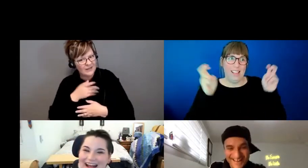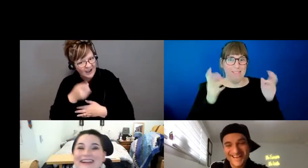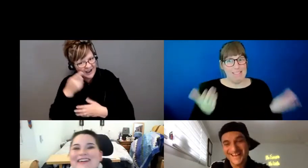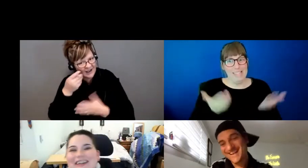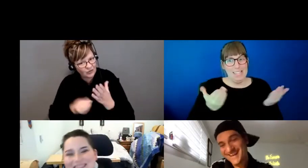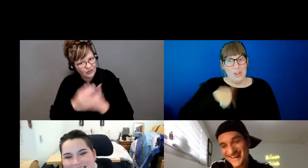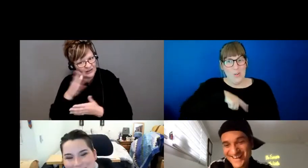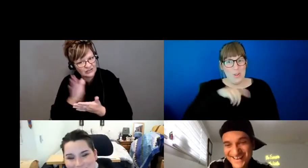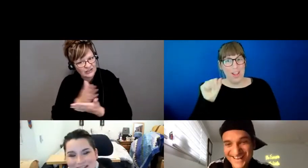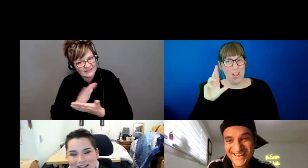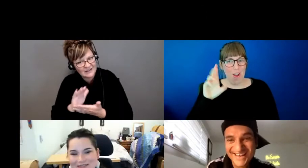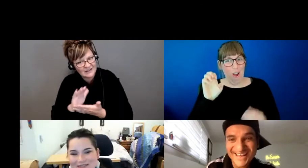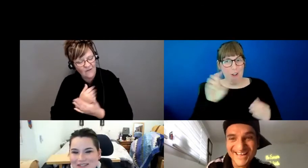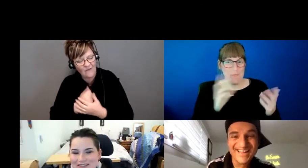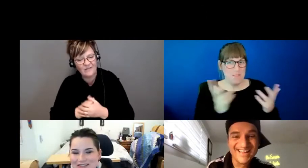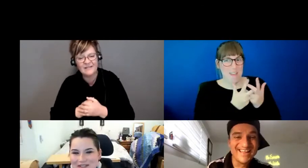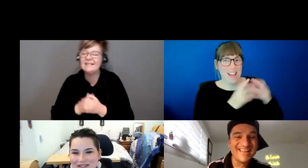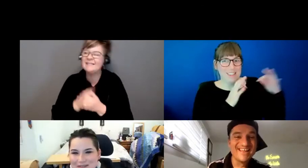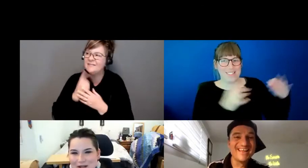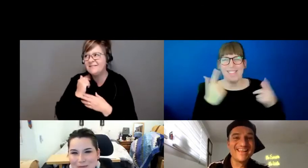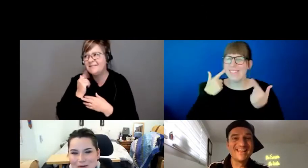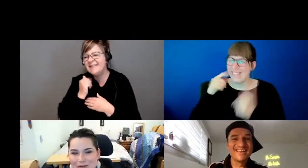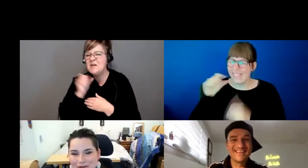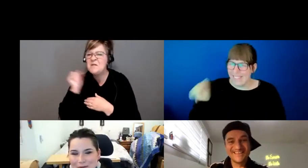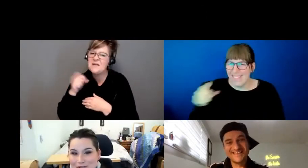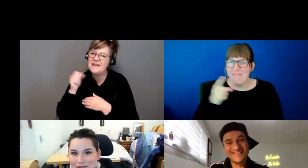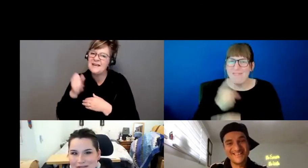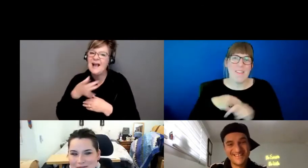Kristina: I'M REALLY LOOKING FORWARD TO IT AS WELL. I'M WORKING WITH A NEW PRODUCER